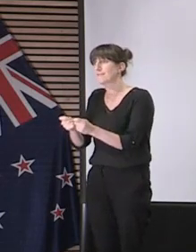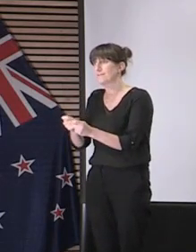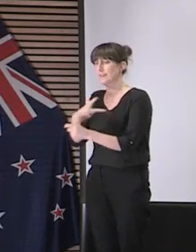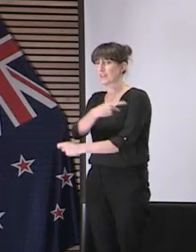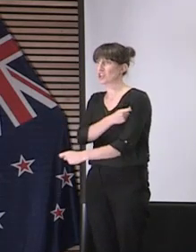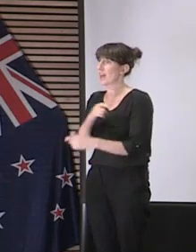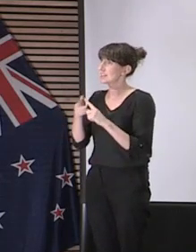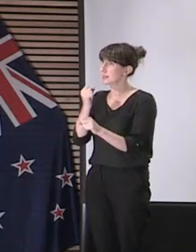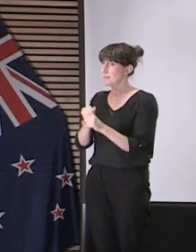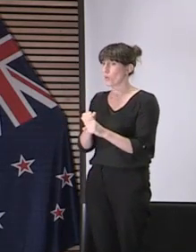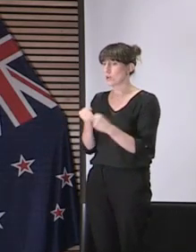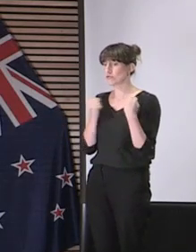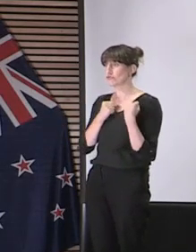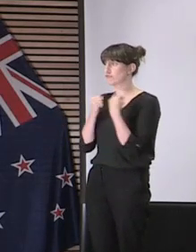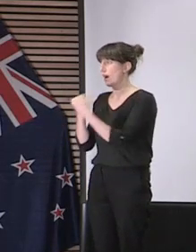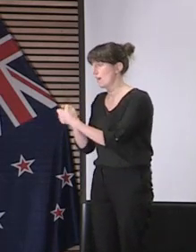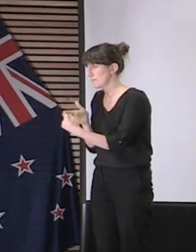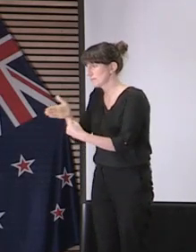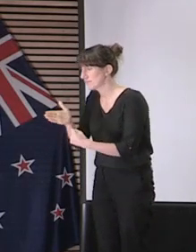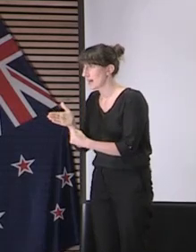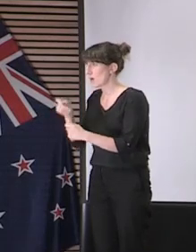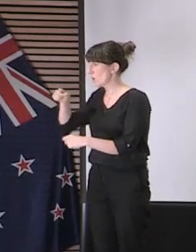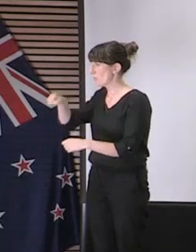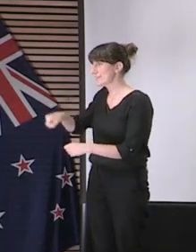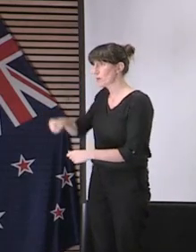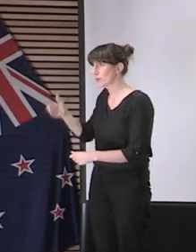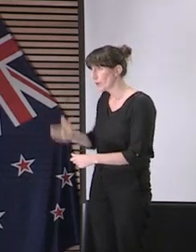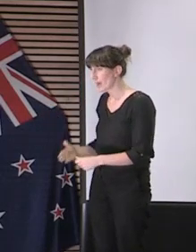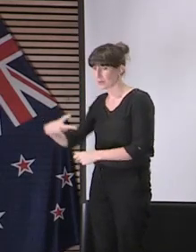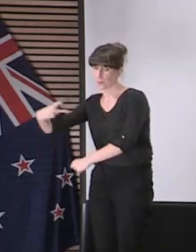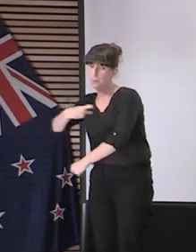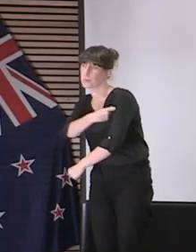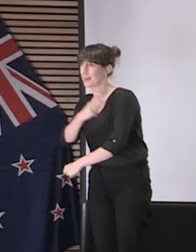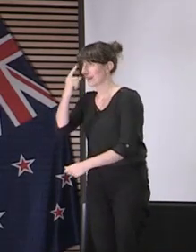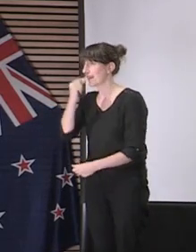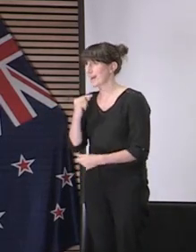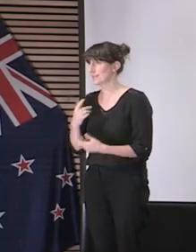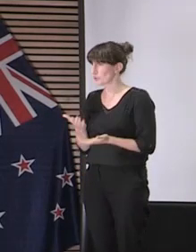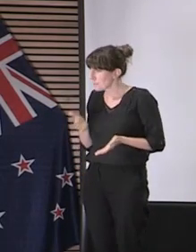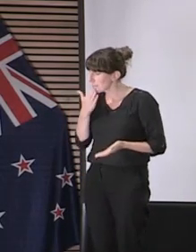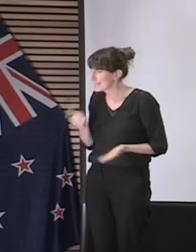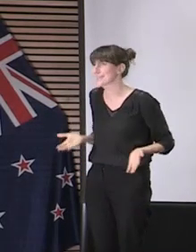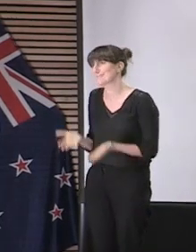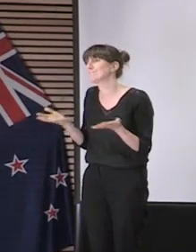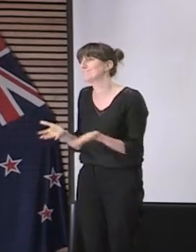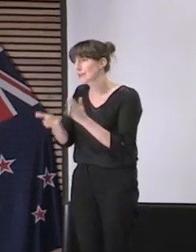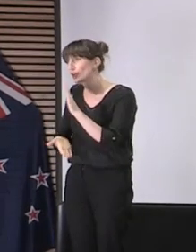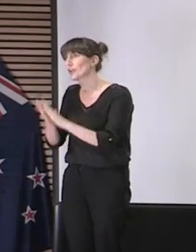car, if - in some cases, please do that, citizen shall travel and it is very important to get vaccinations